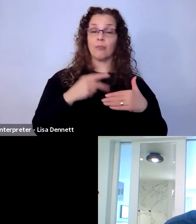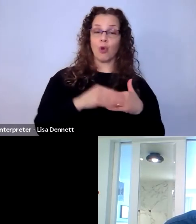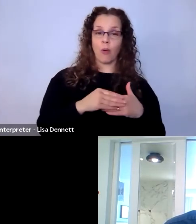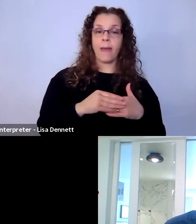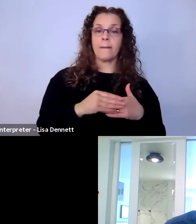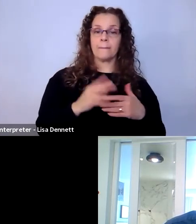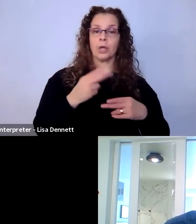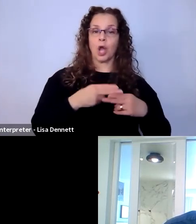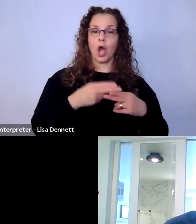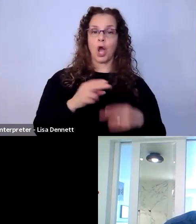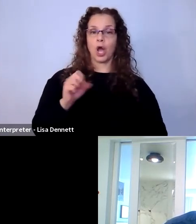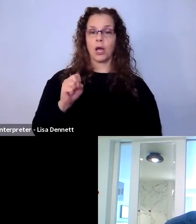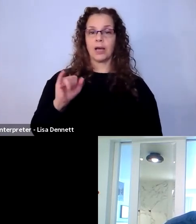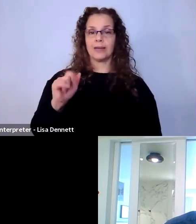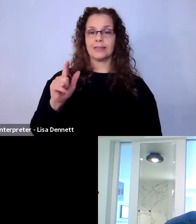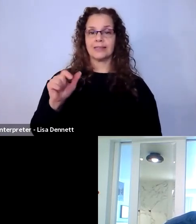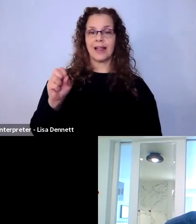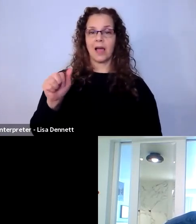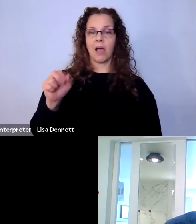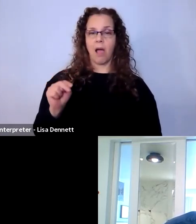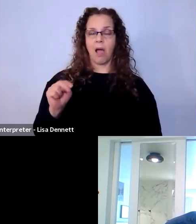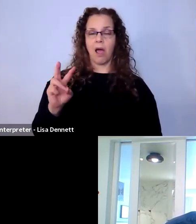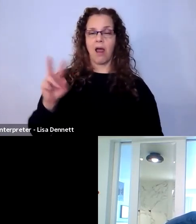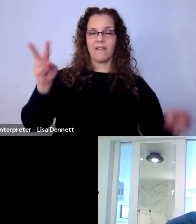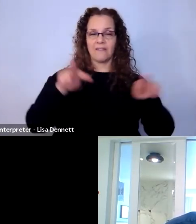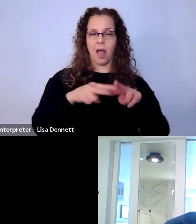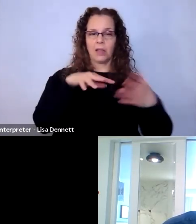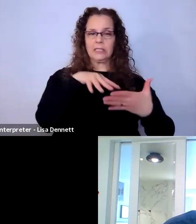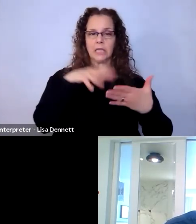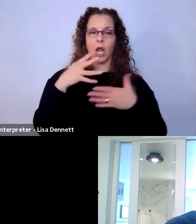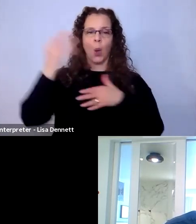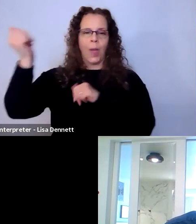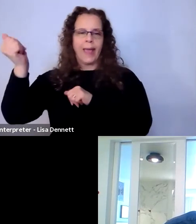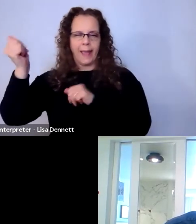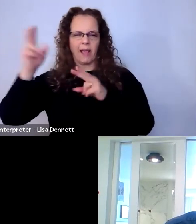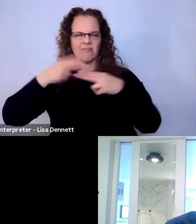which invites computer that, like those students to engage with accessibility